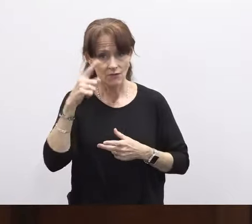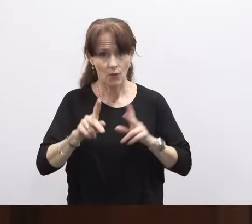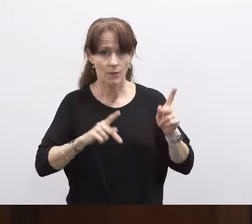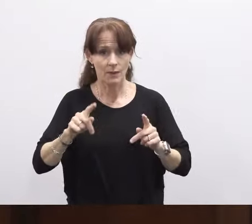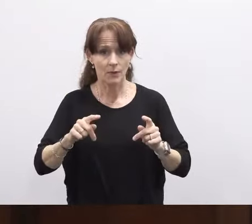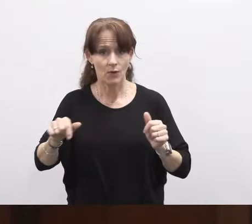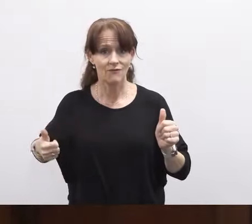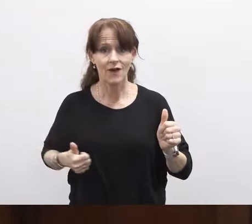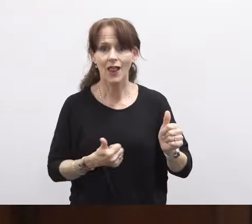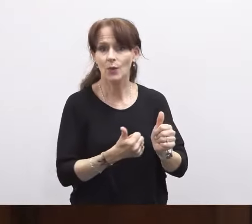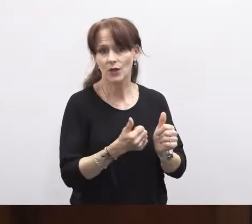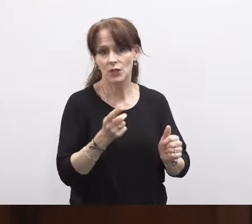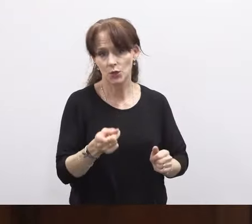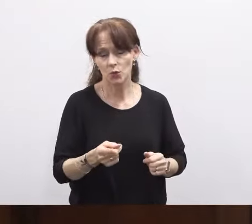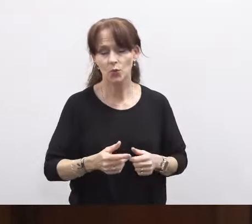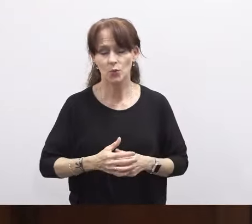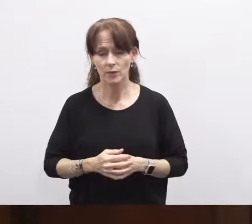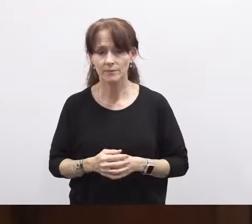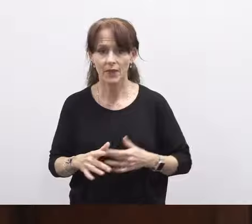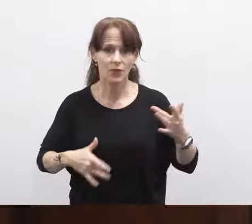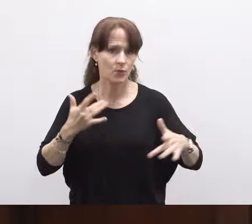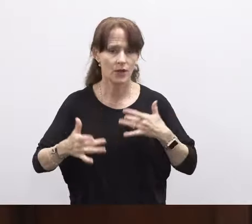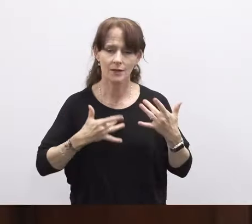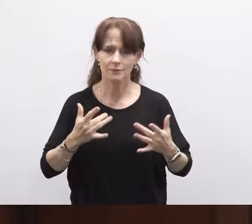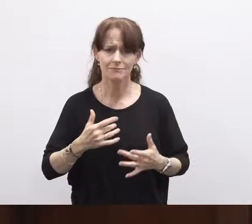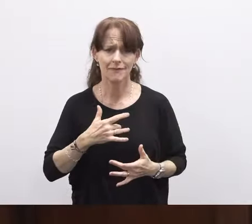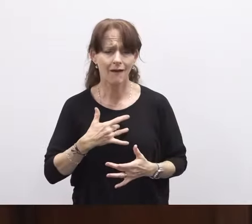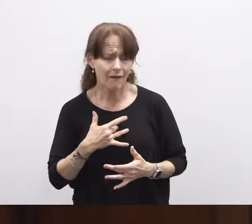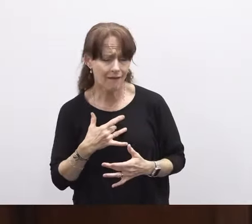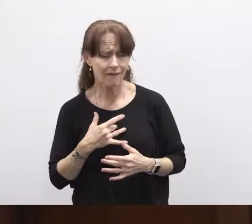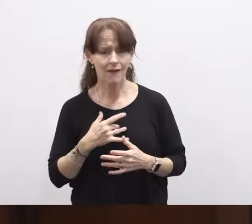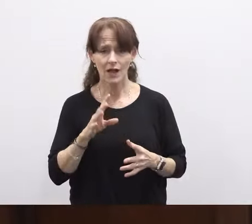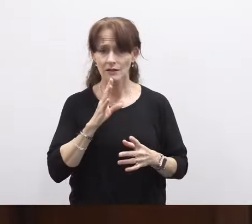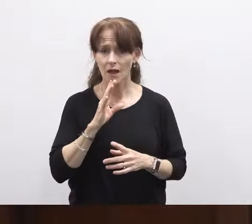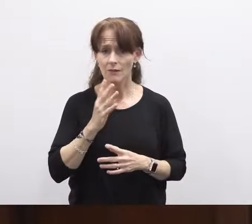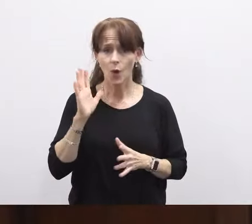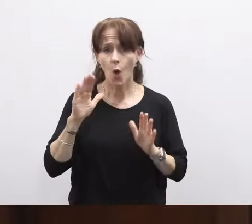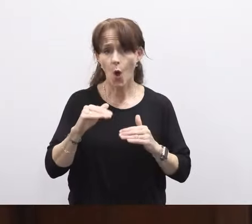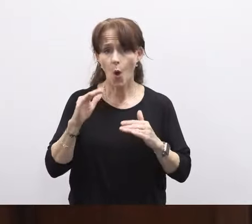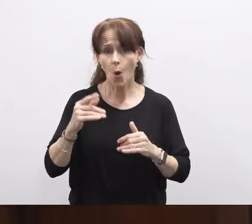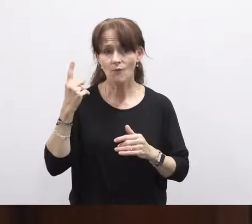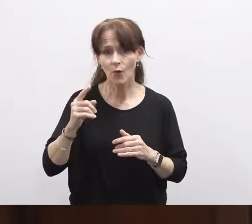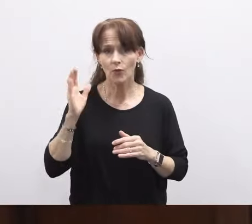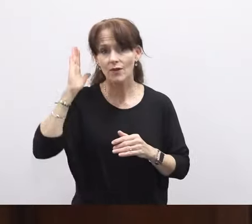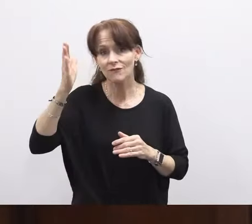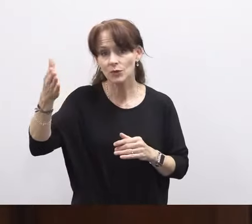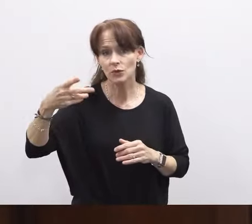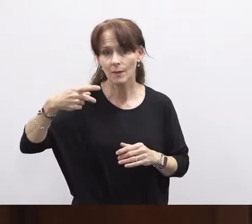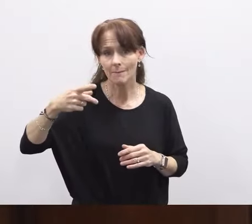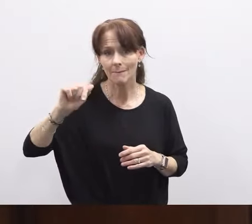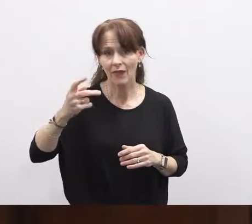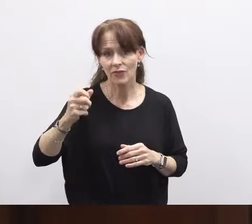I was really thrilled and touched to hear you talk about what you hope for the Panthers of the future and not just your own experience.